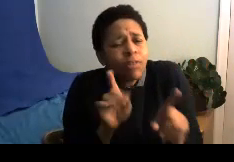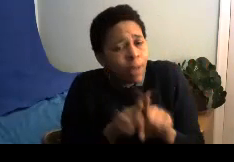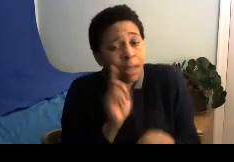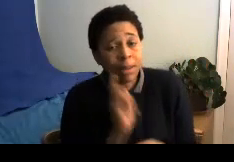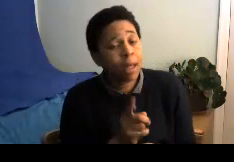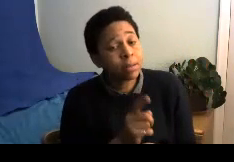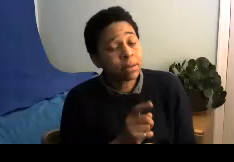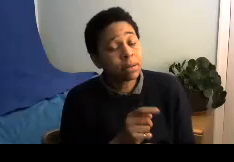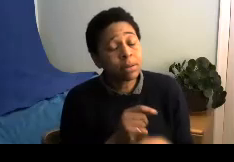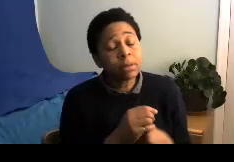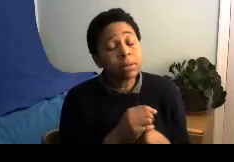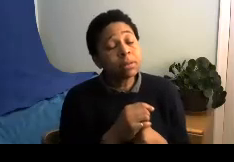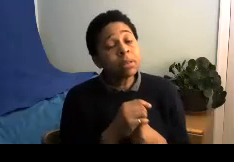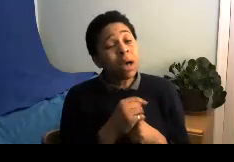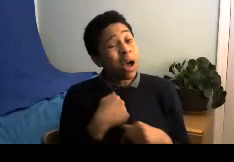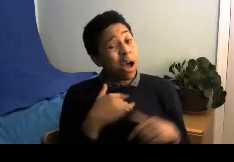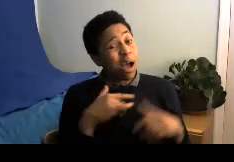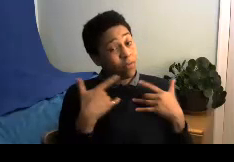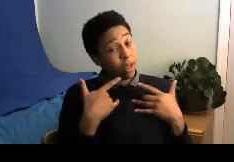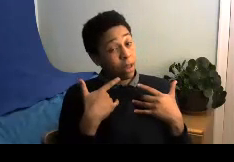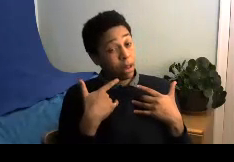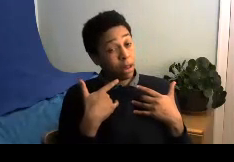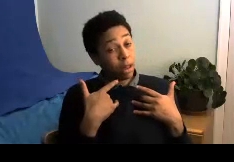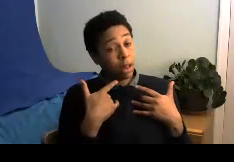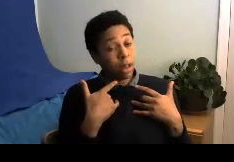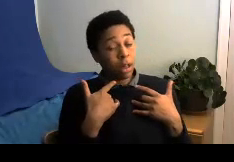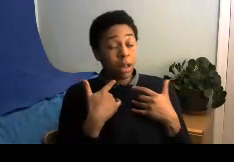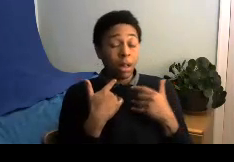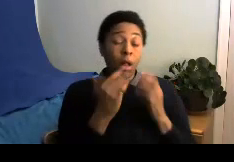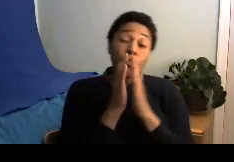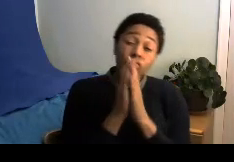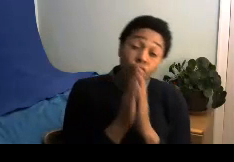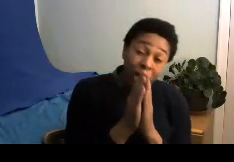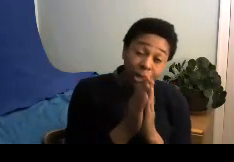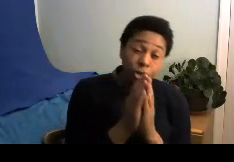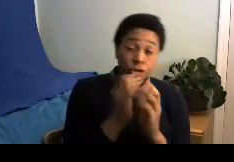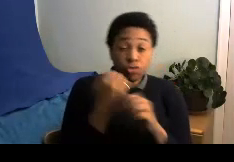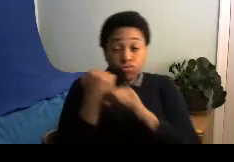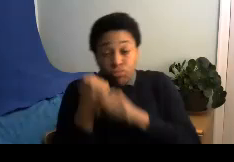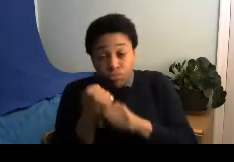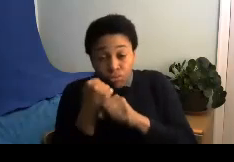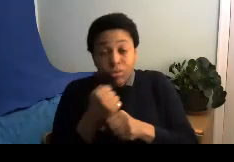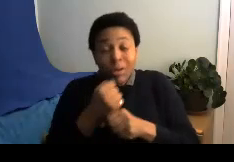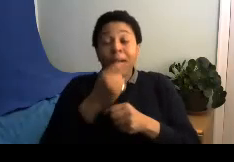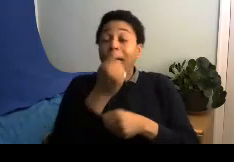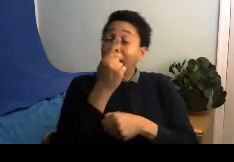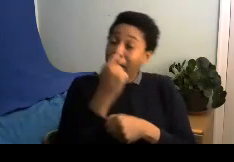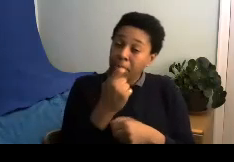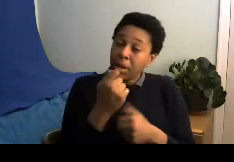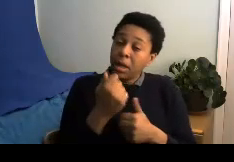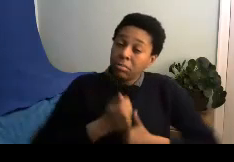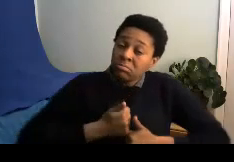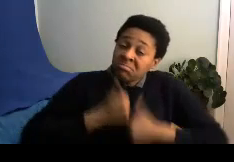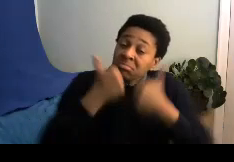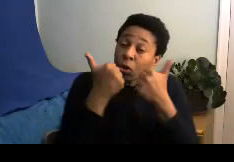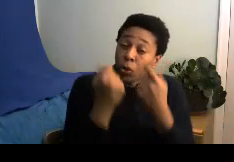still think that religion can be a force for good, because it gives people an outlet, it gives people a sense of community, as